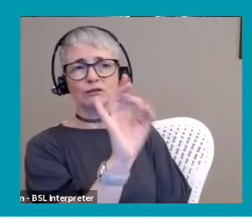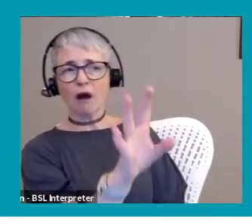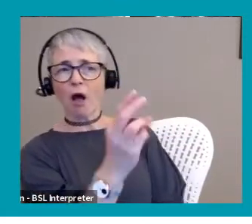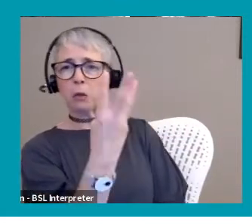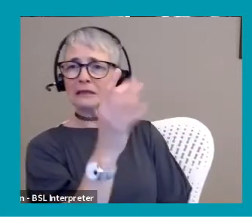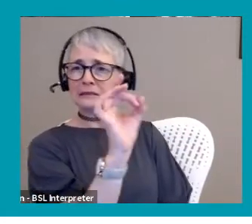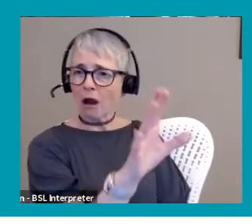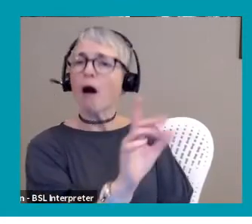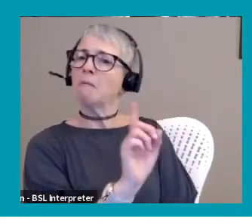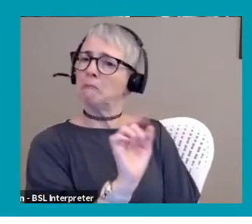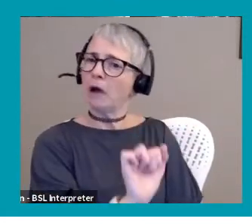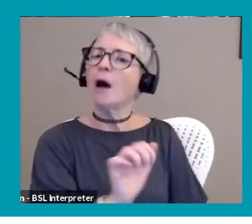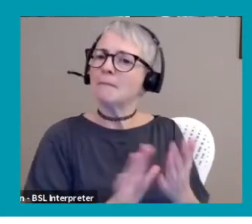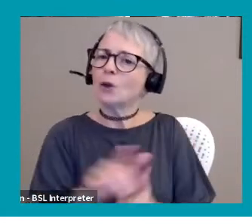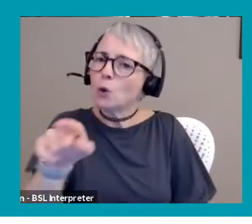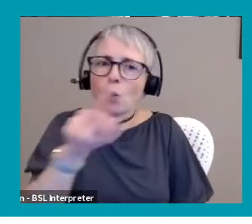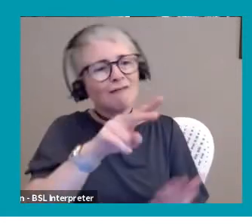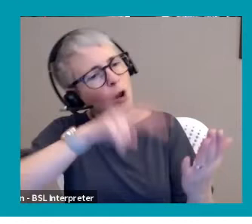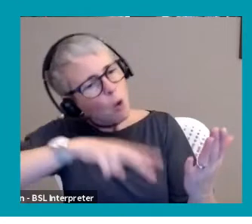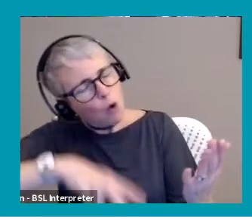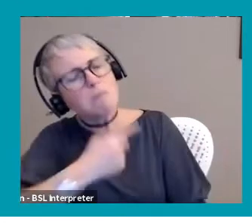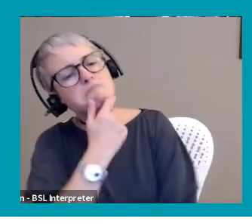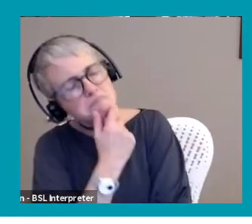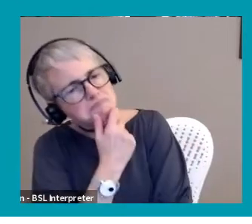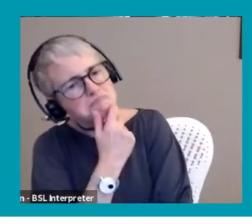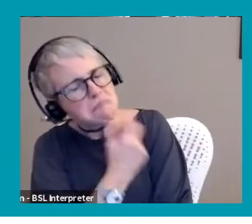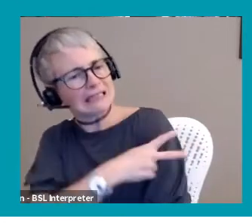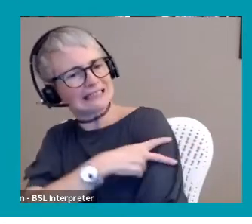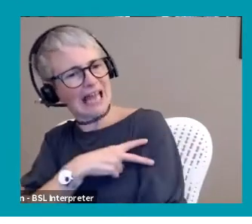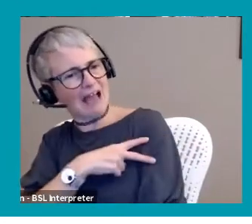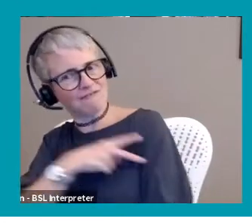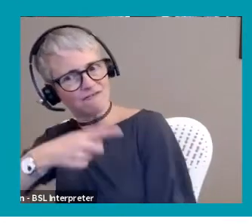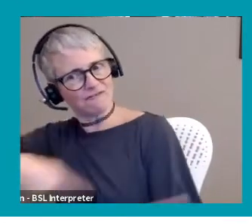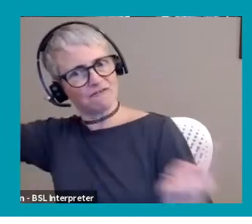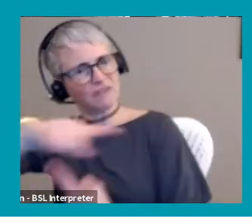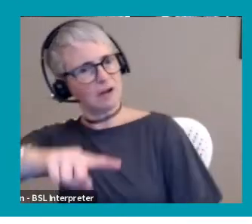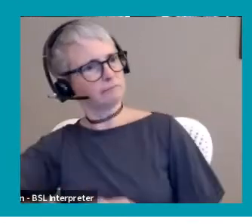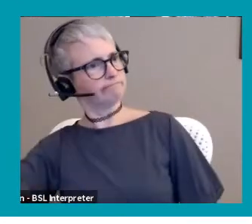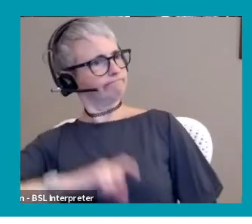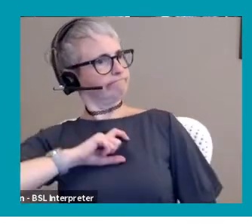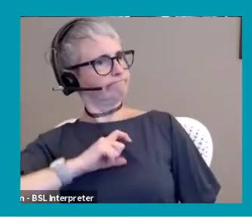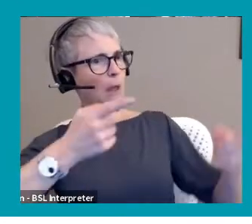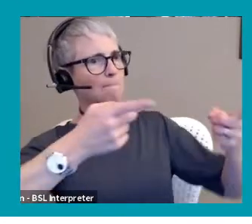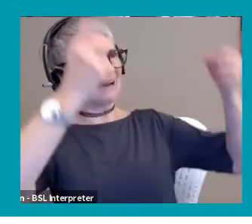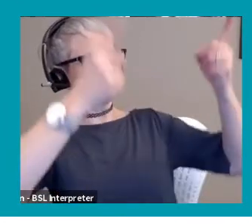look at glass door and seeing what people say about it. So do they have faith in the management? Do they have anything to share.